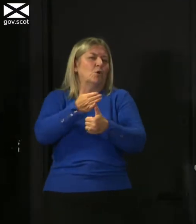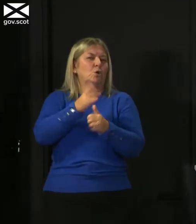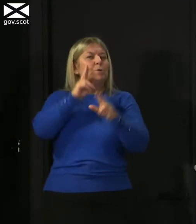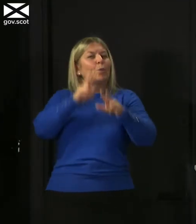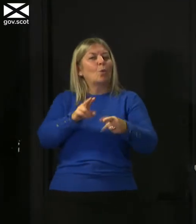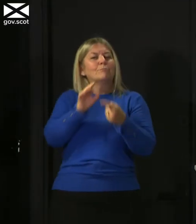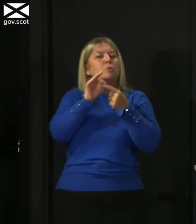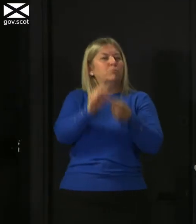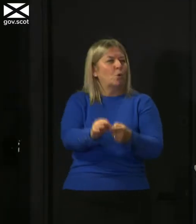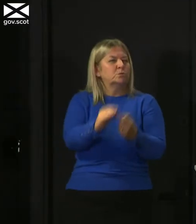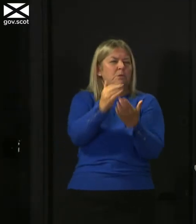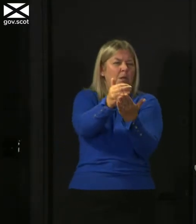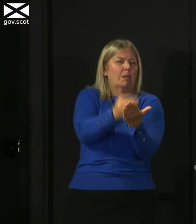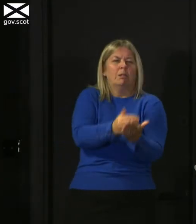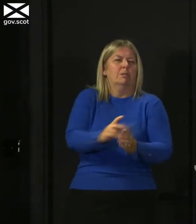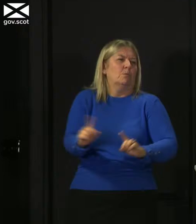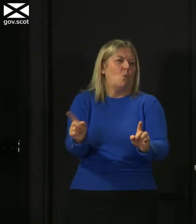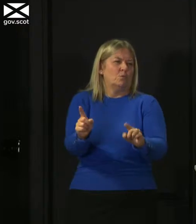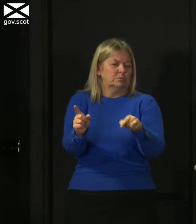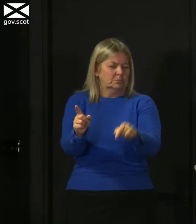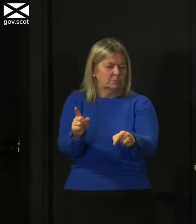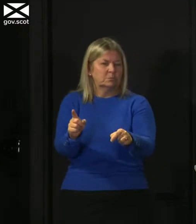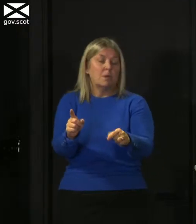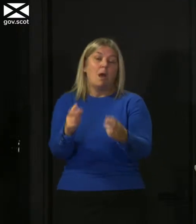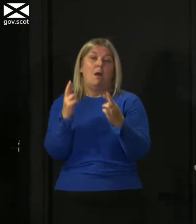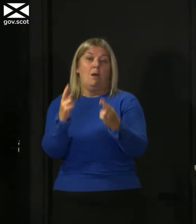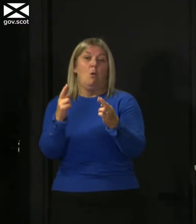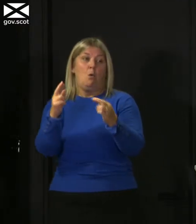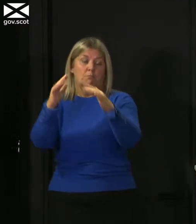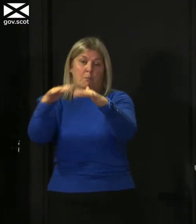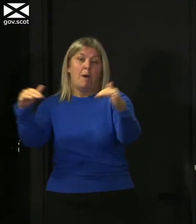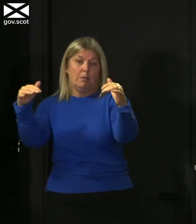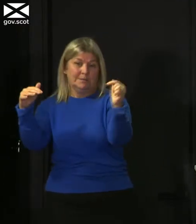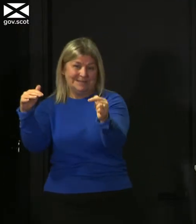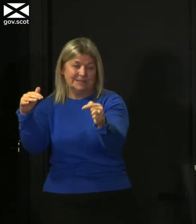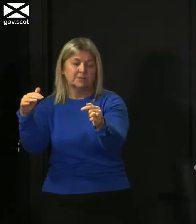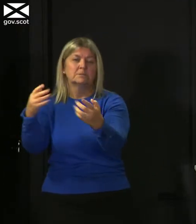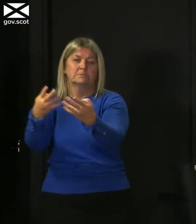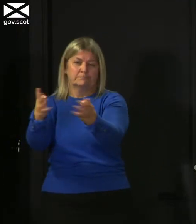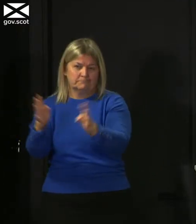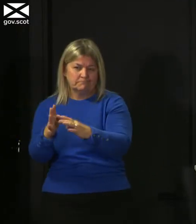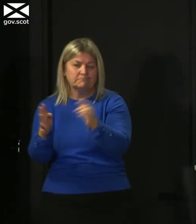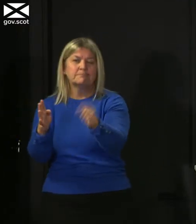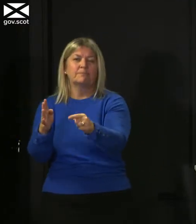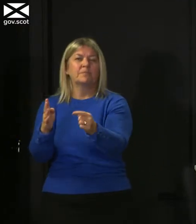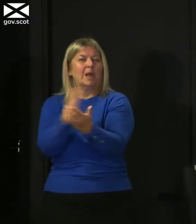appropriate process but I hope that parliament would have not just a clear explanation but an